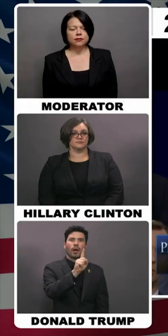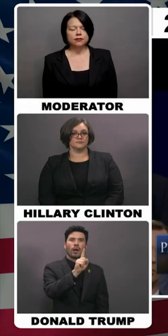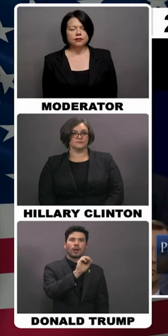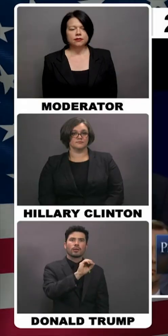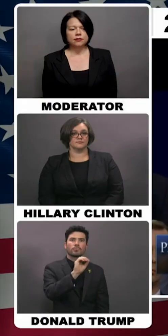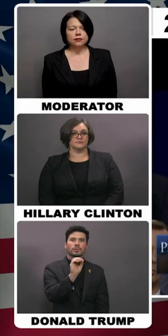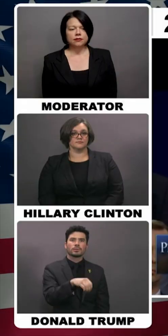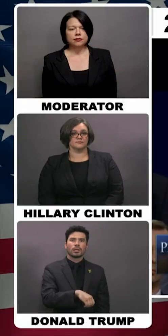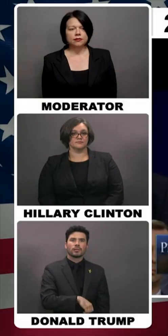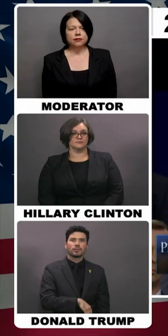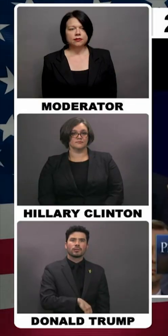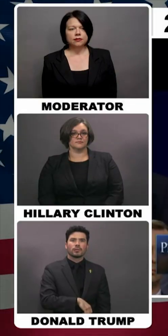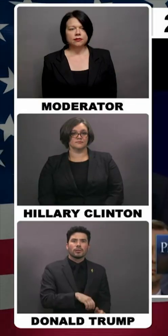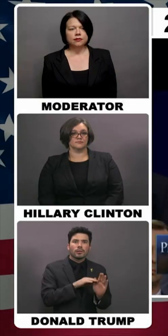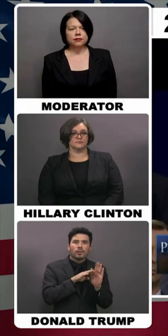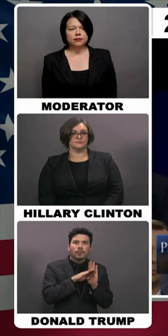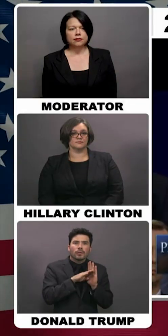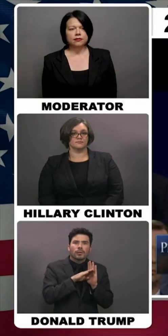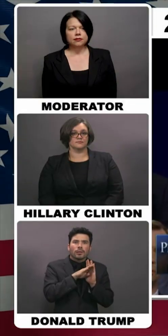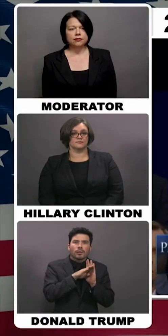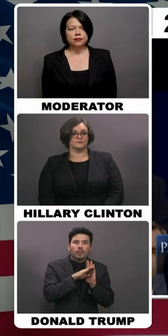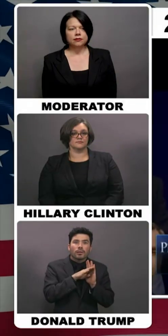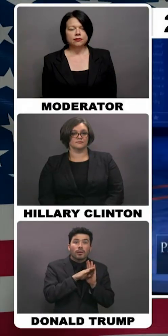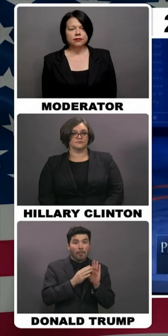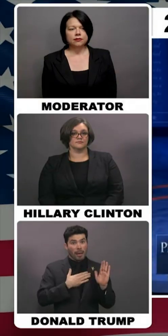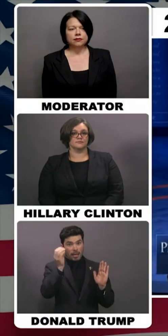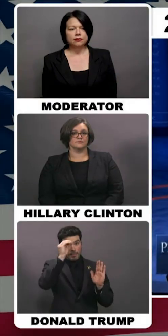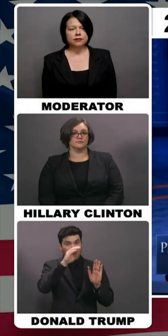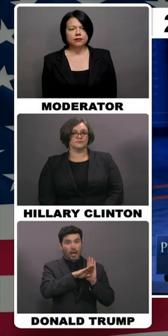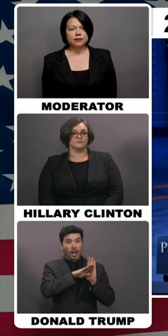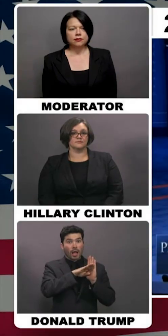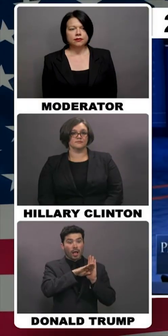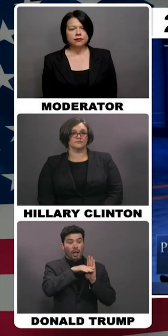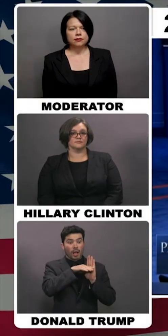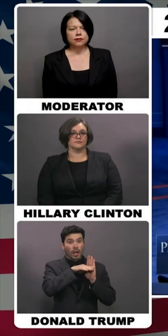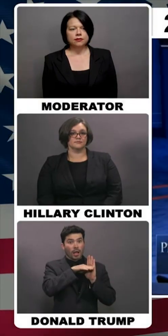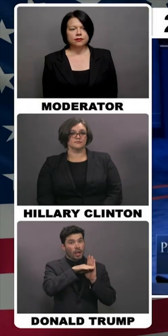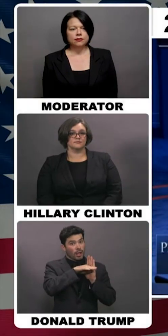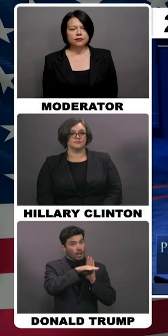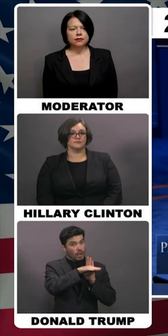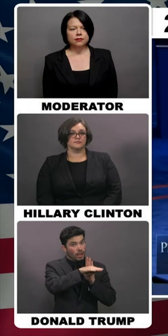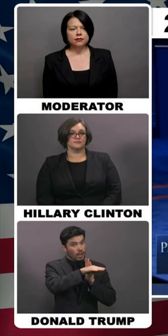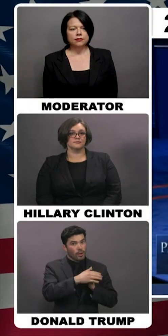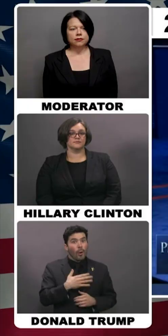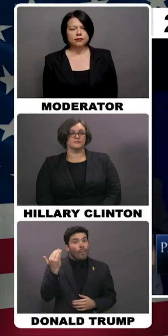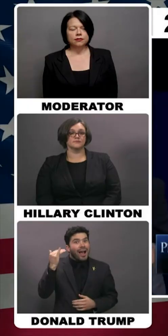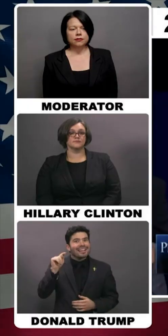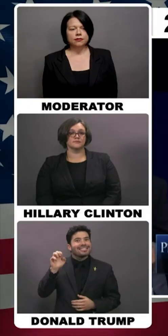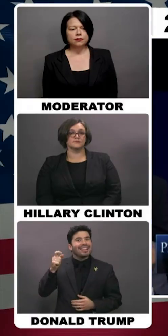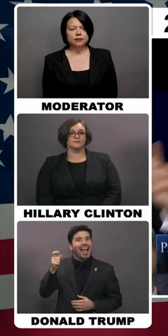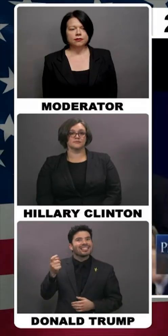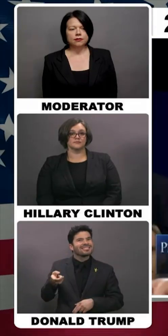And we're going lower in my opinion. And a lot of it has to do with the fact that our taxes are so high, just about the highest in the world.